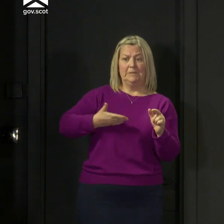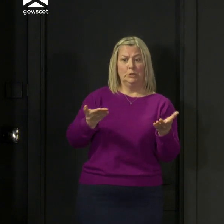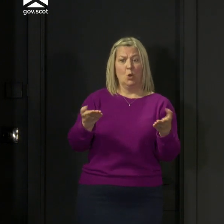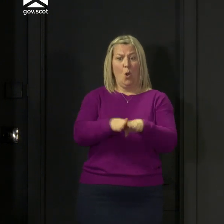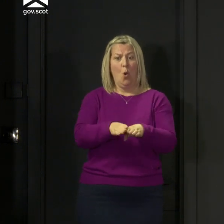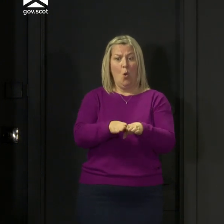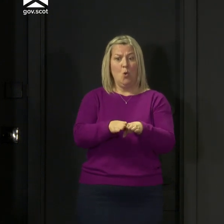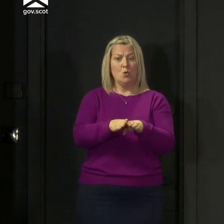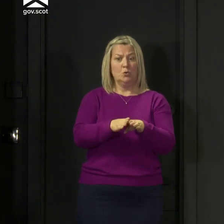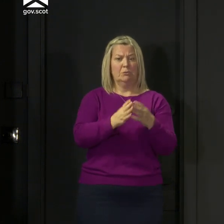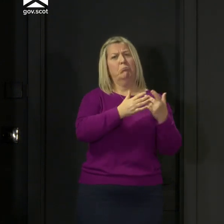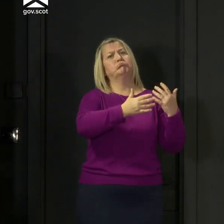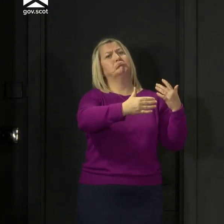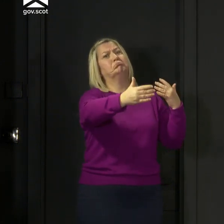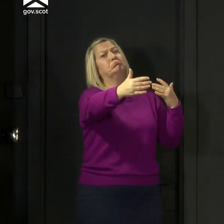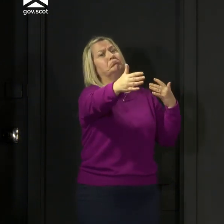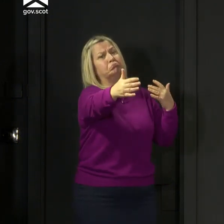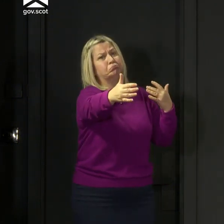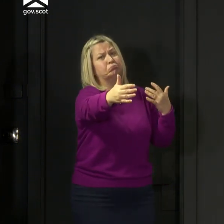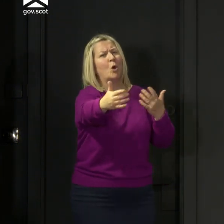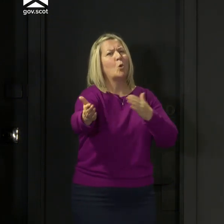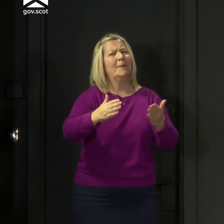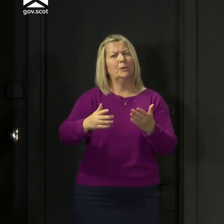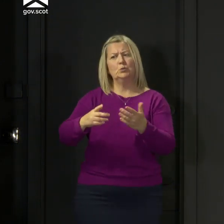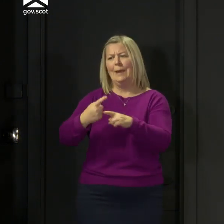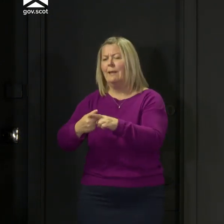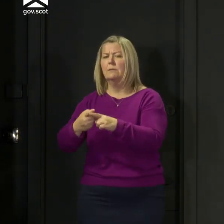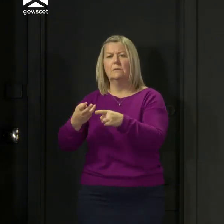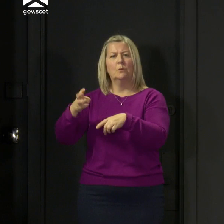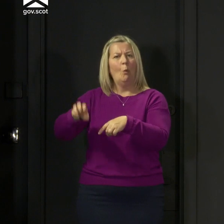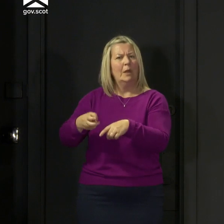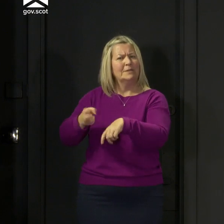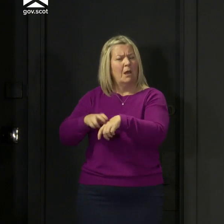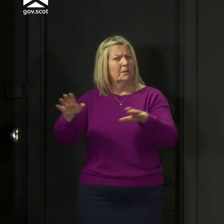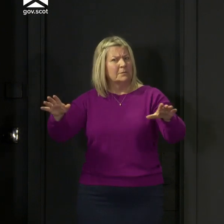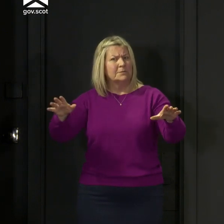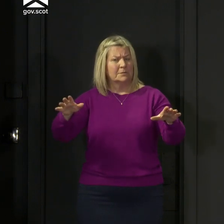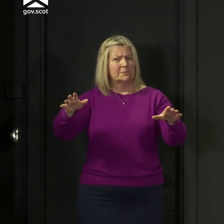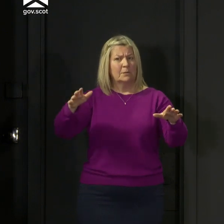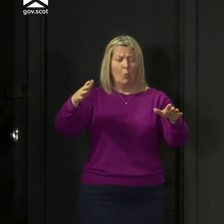a lot longer than in other parts of the UK. We are hopefully going to keep any time differences